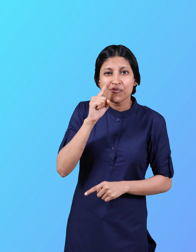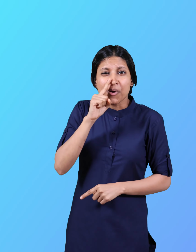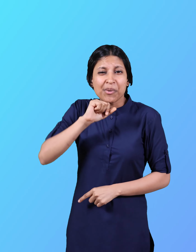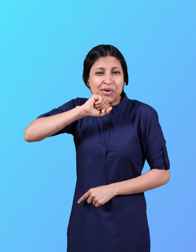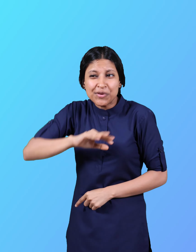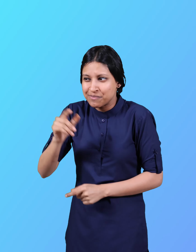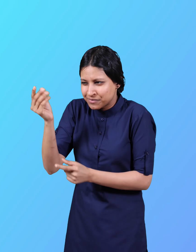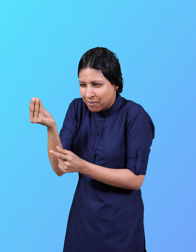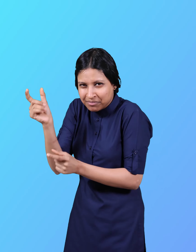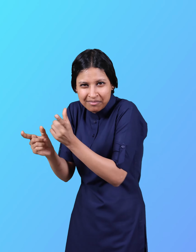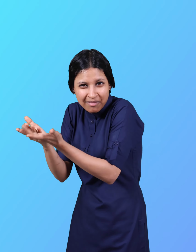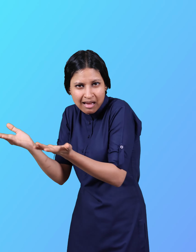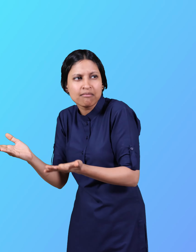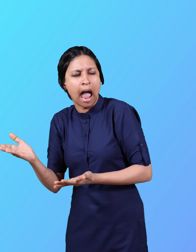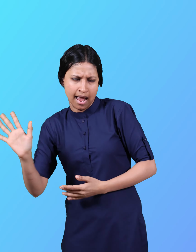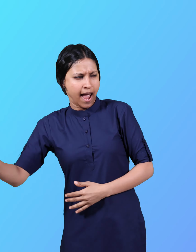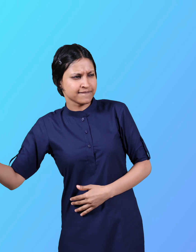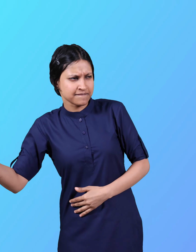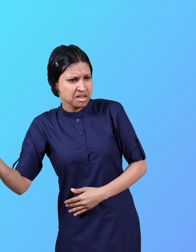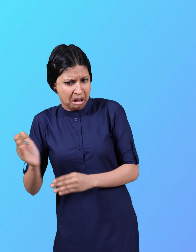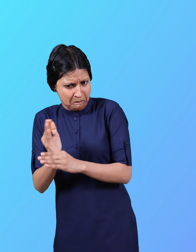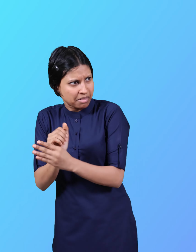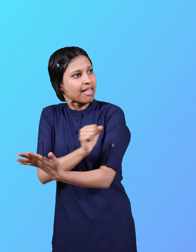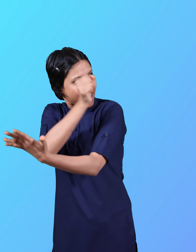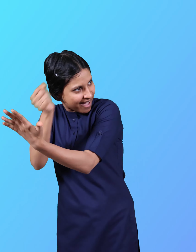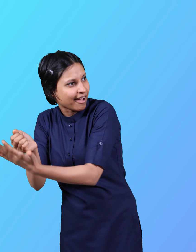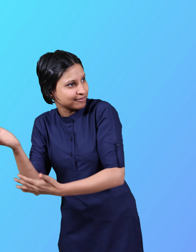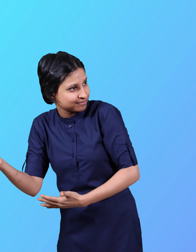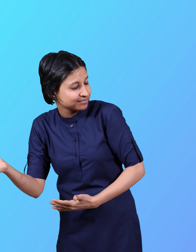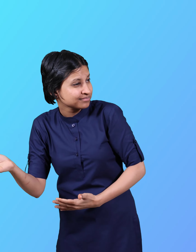The young women answered, “Yes, the seer is here. He is just up the road.